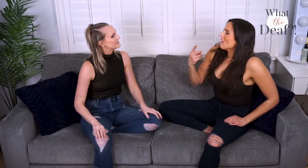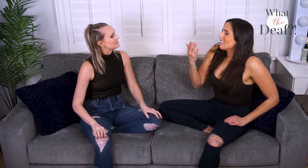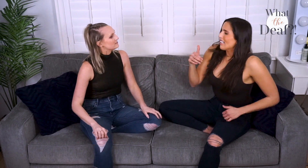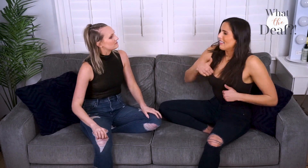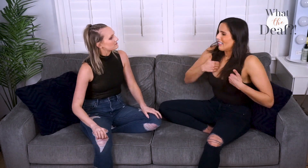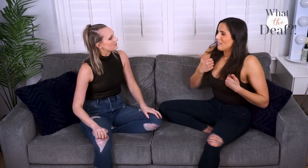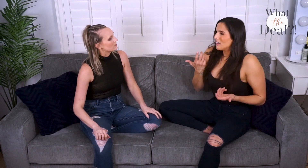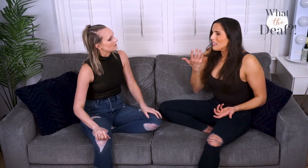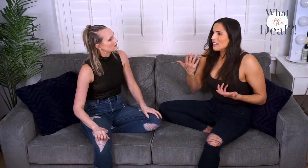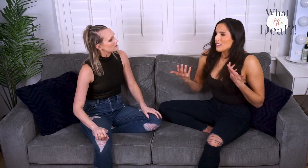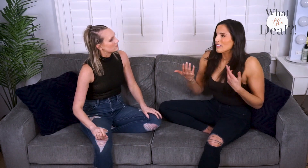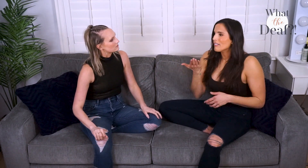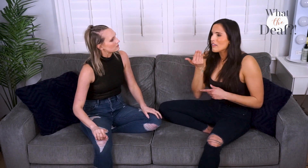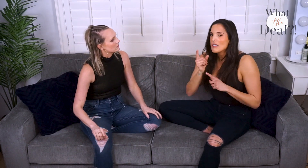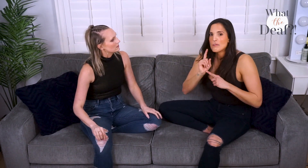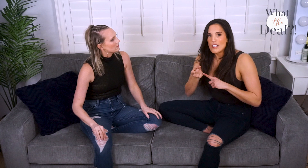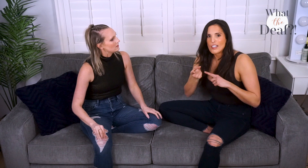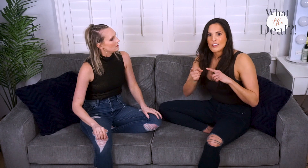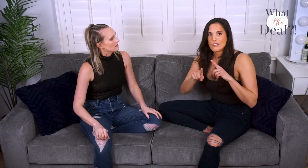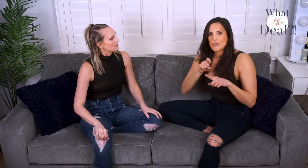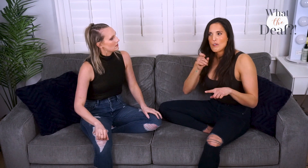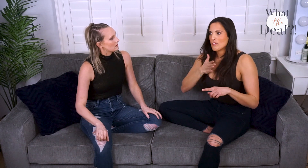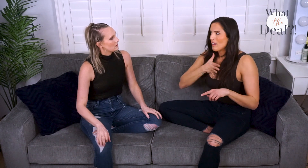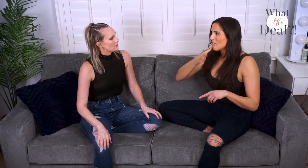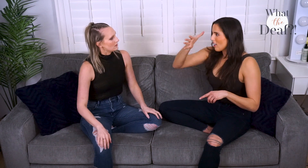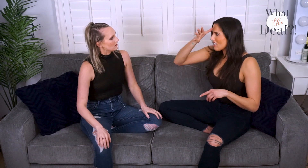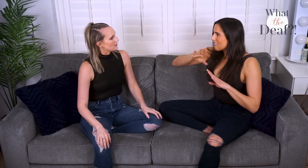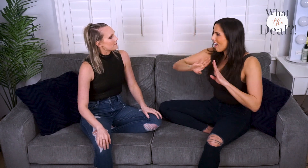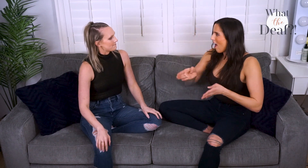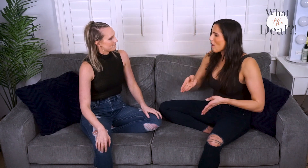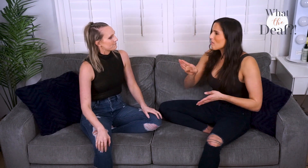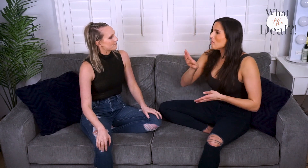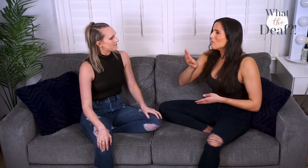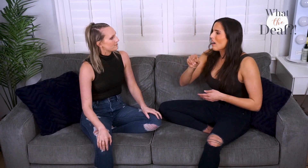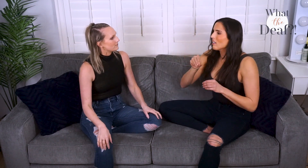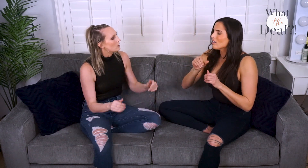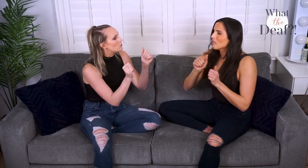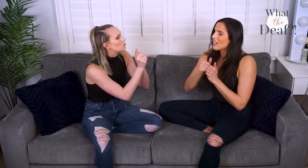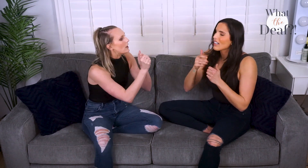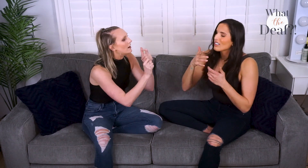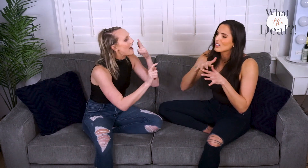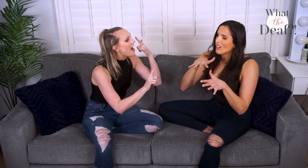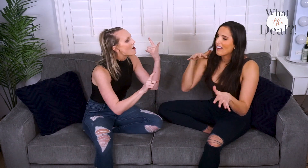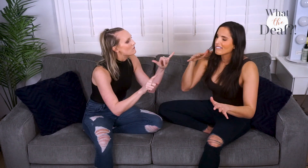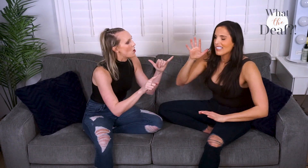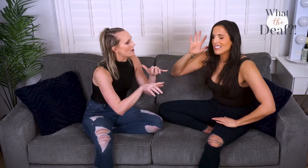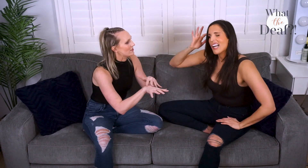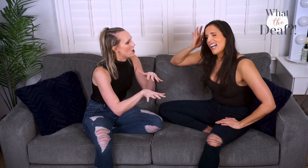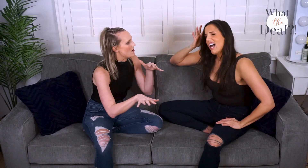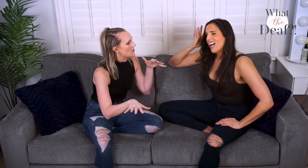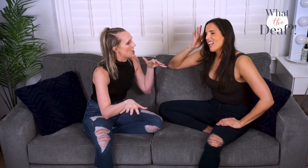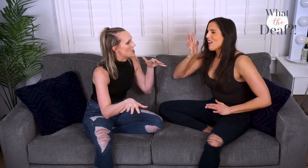And I only live like 15 minutes away from my parents' house. But with California traffic.